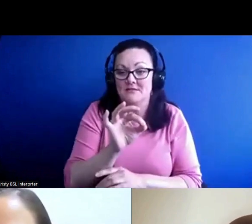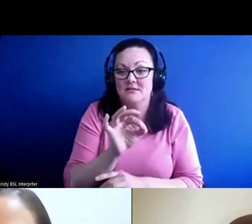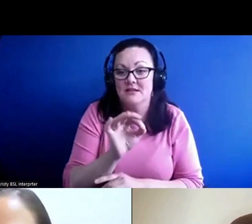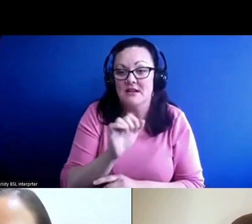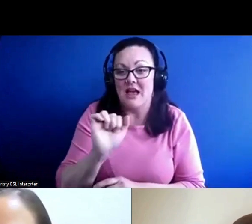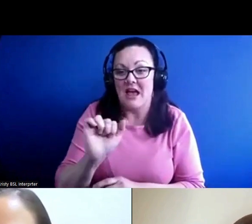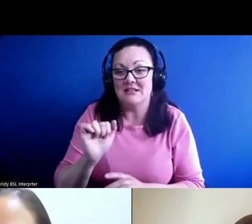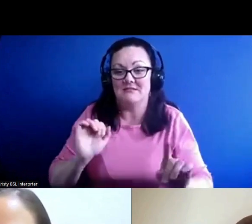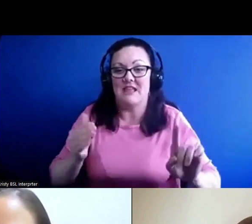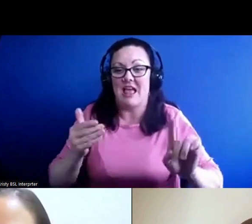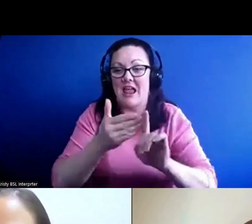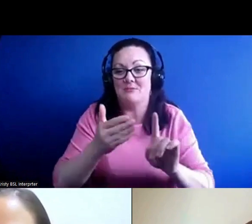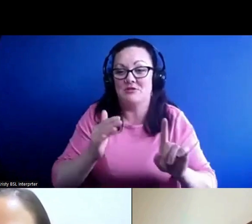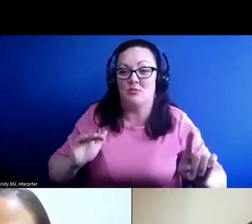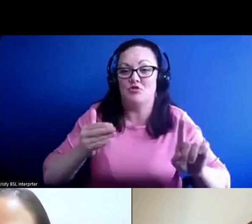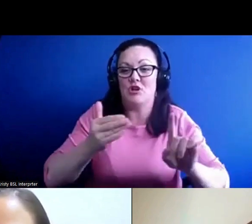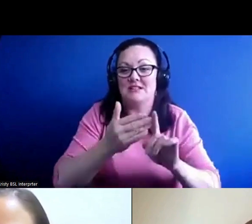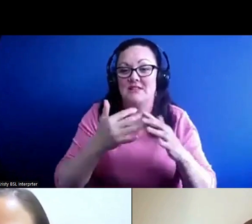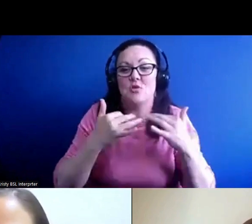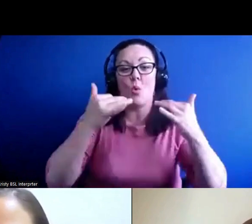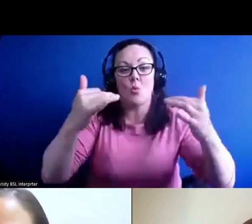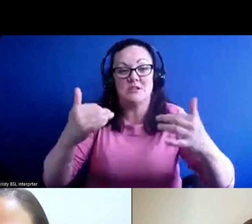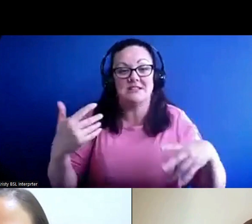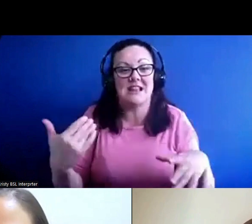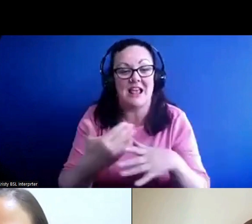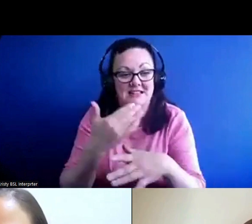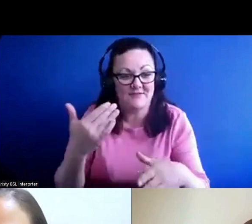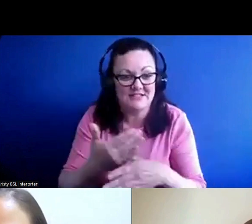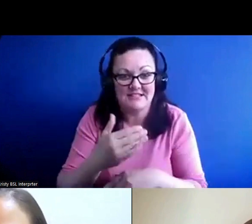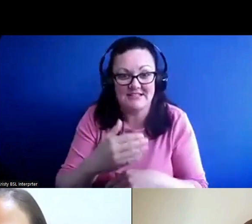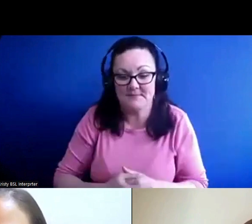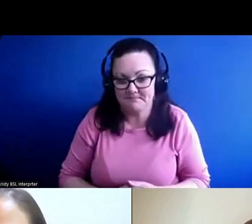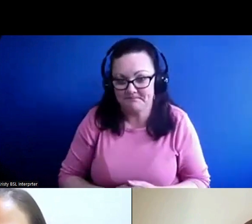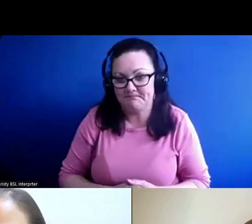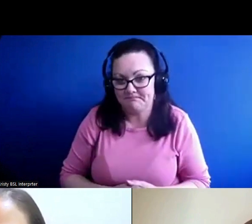activities. >>: Yeah, yeah, Hannah, by that